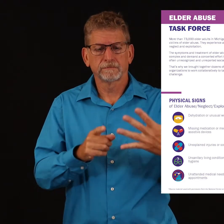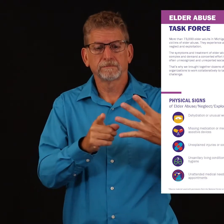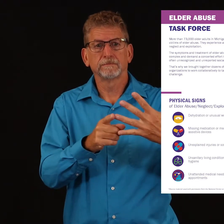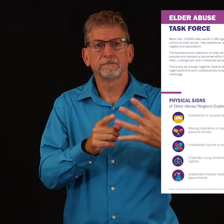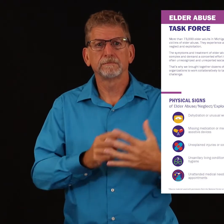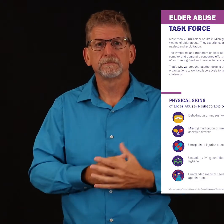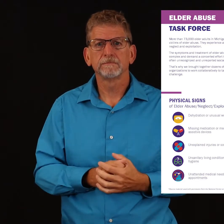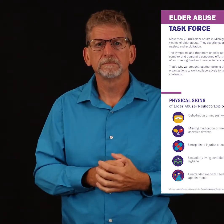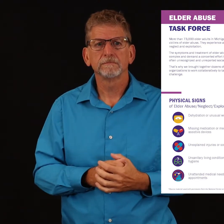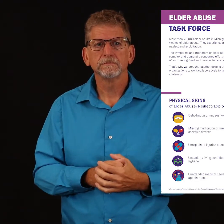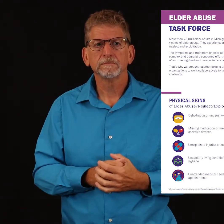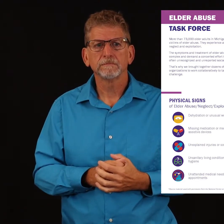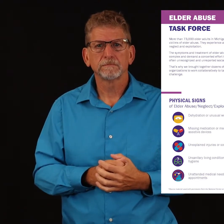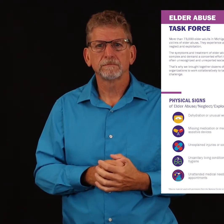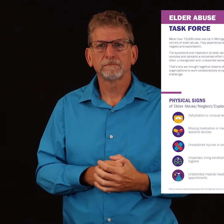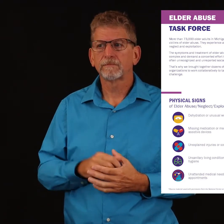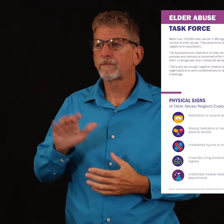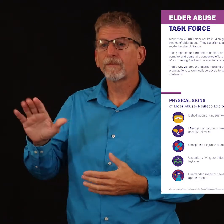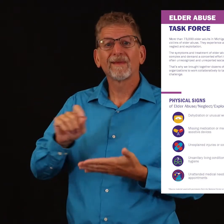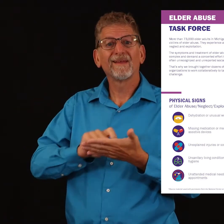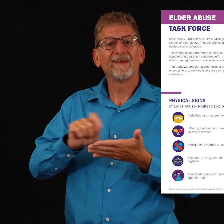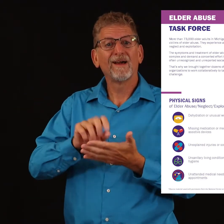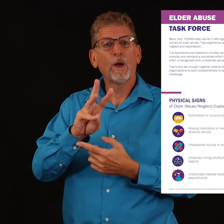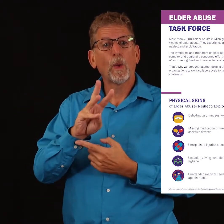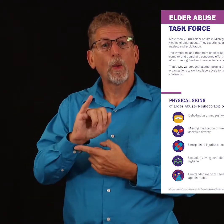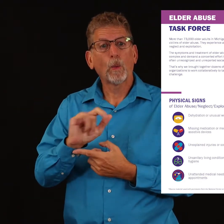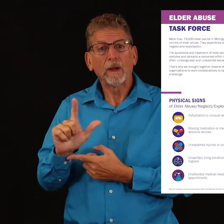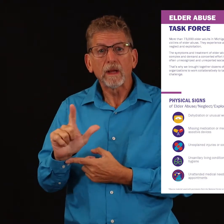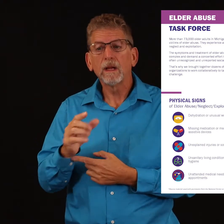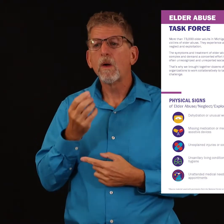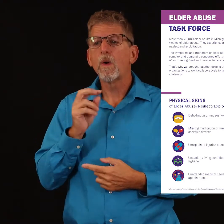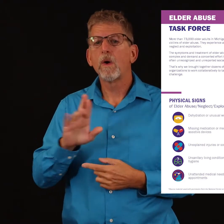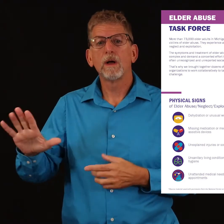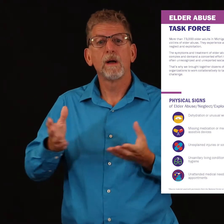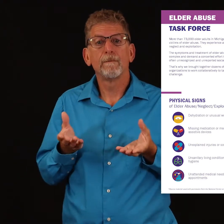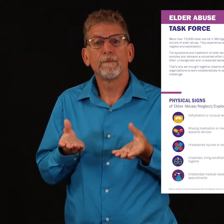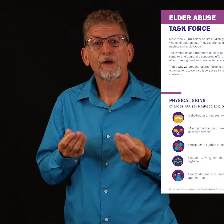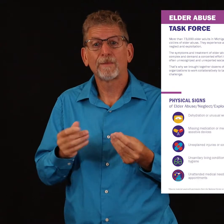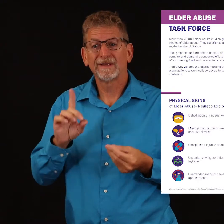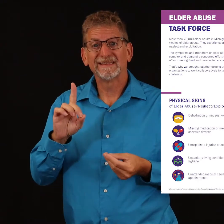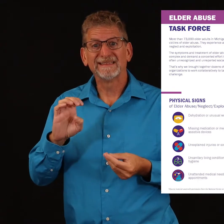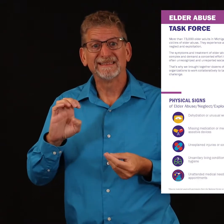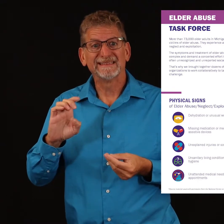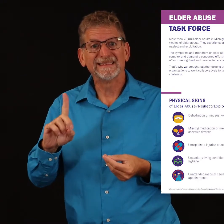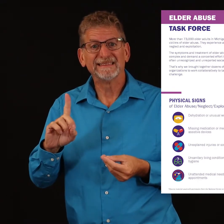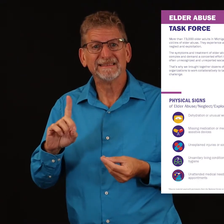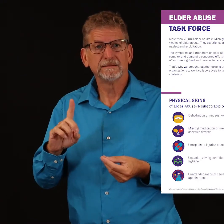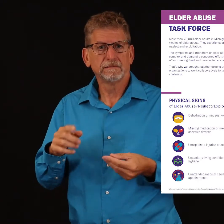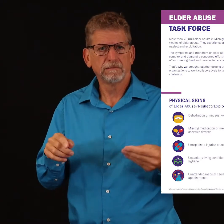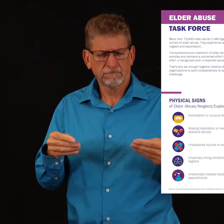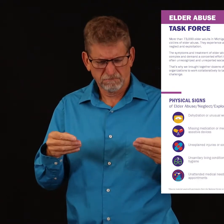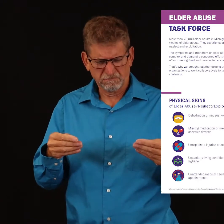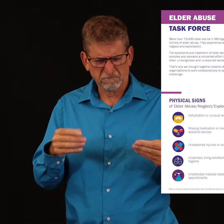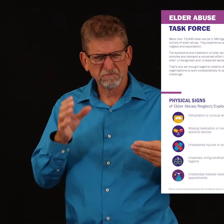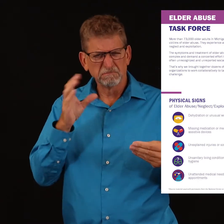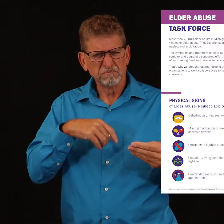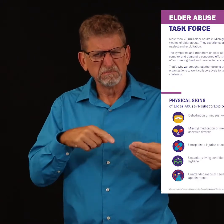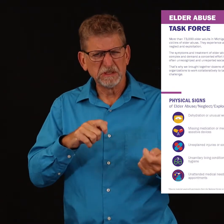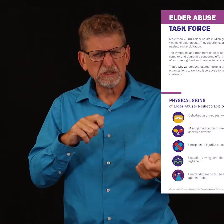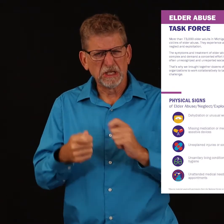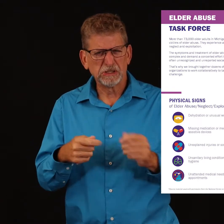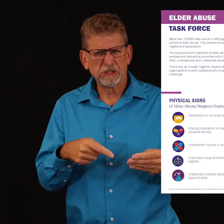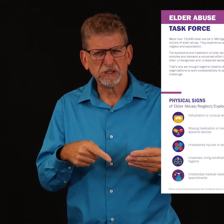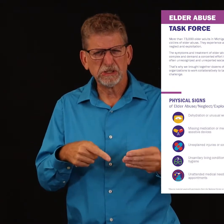Unexpected changes in wills or property deeds